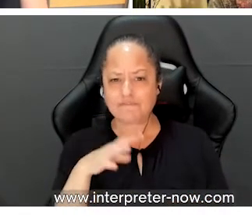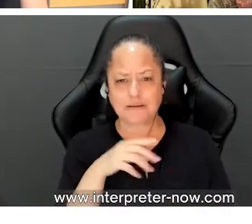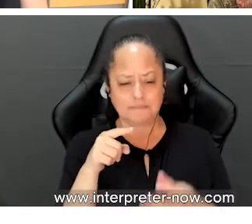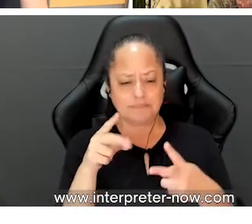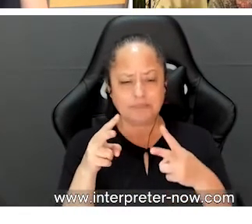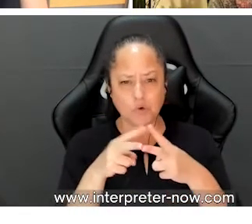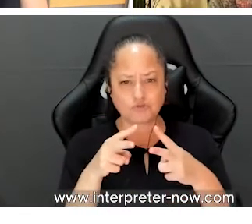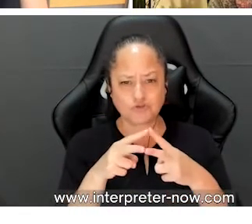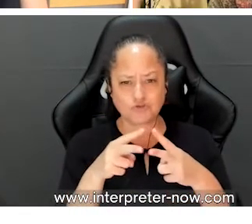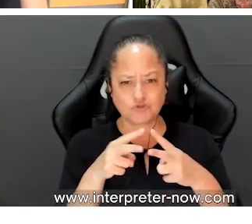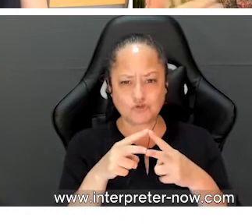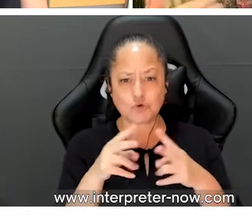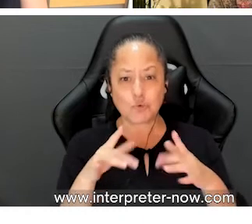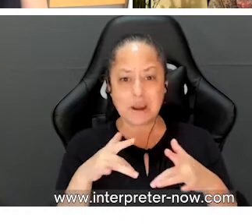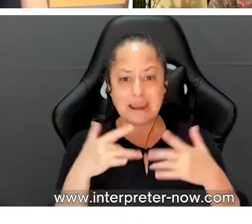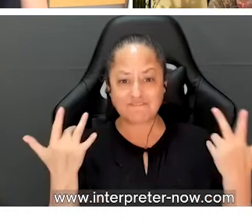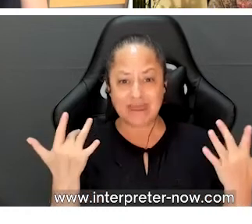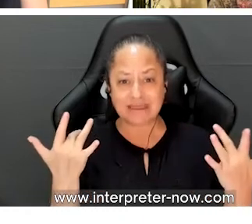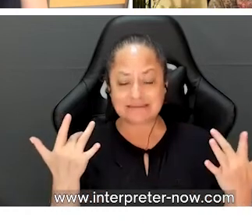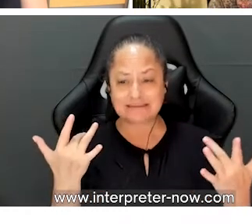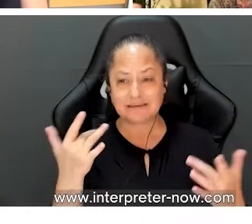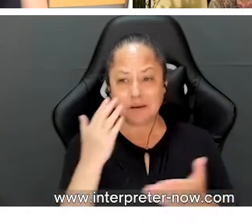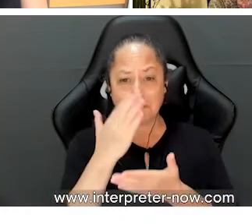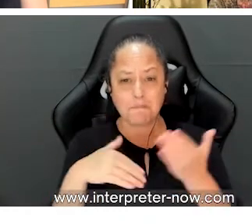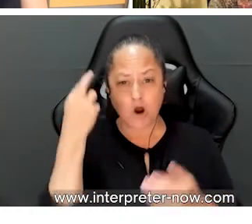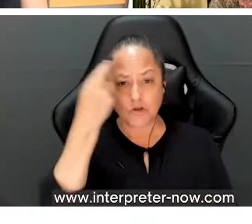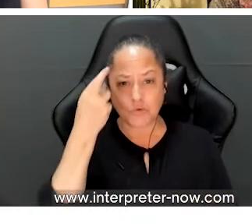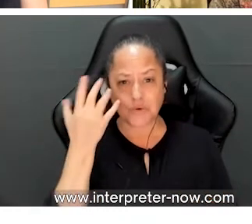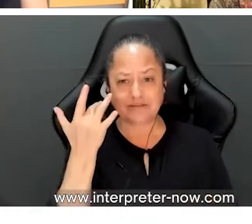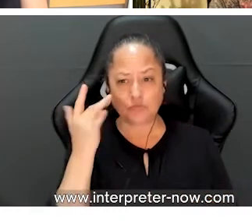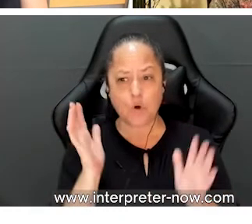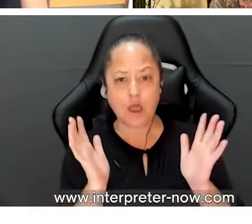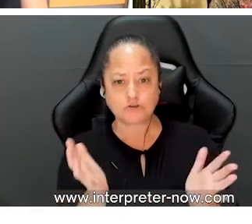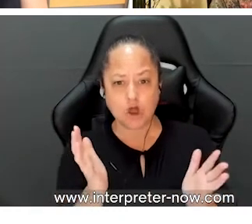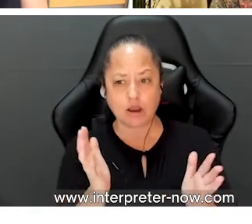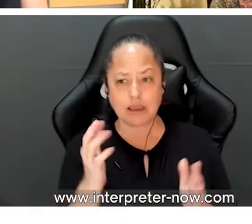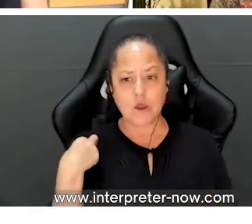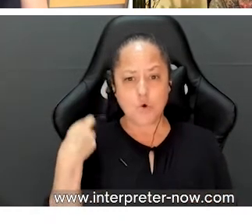These two events are part of the reason why talking about religion in the workplace needs